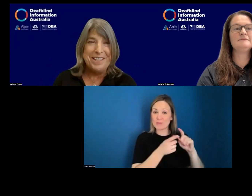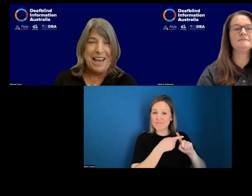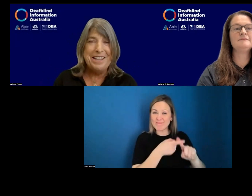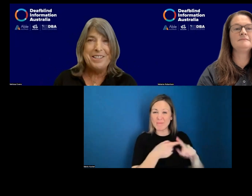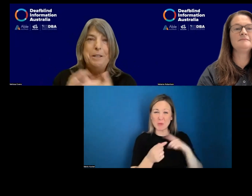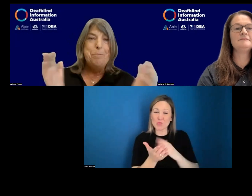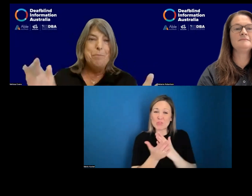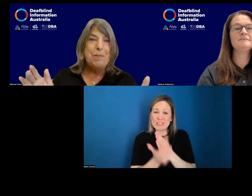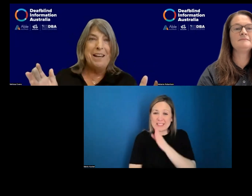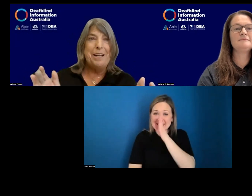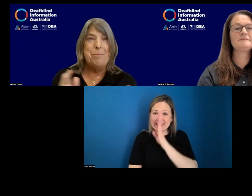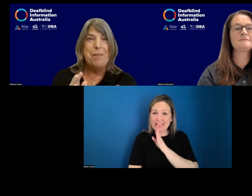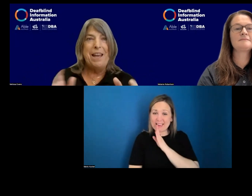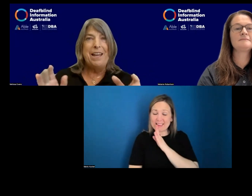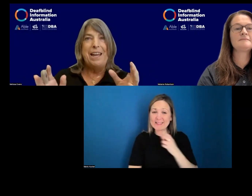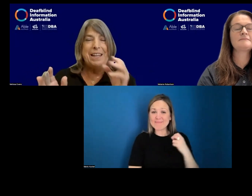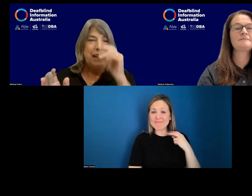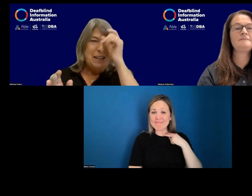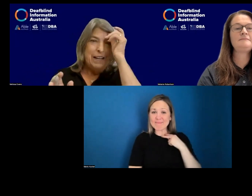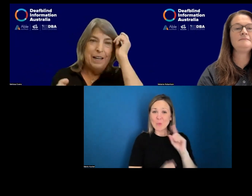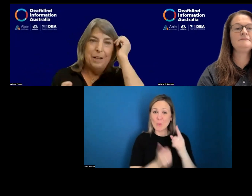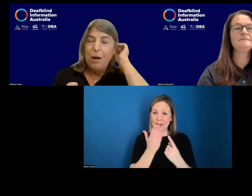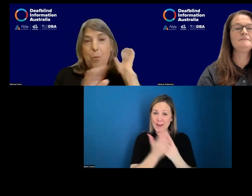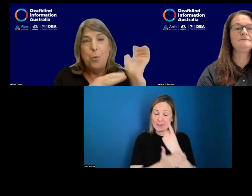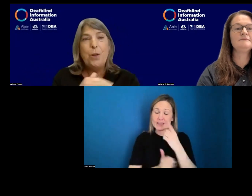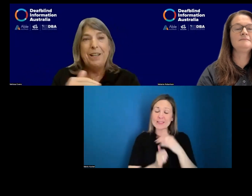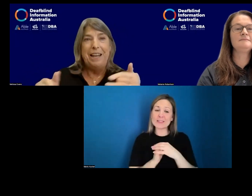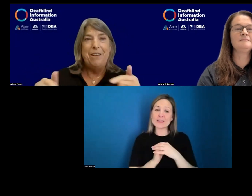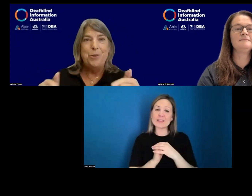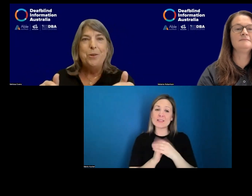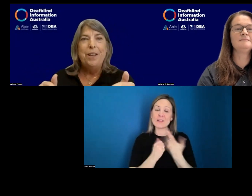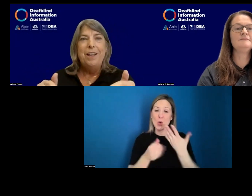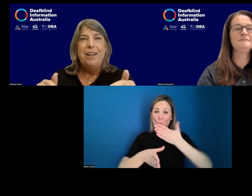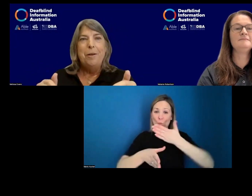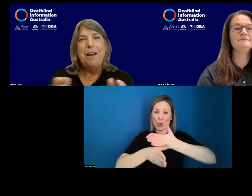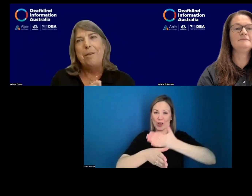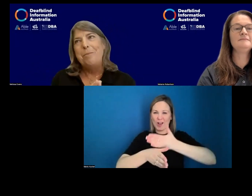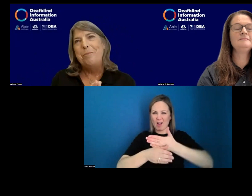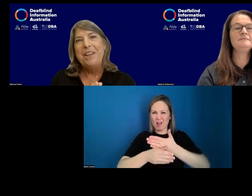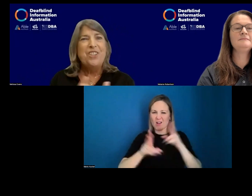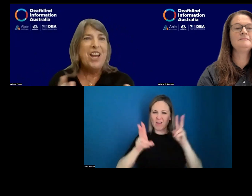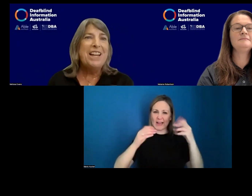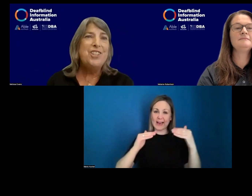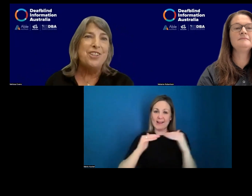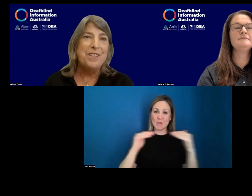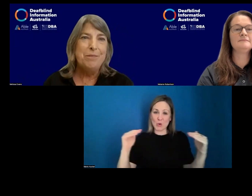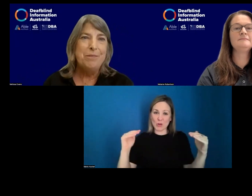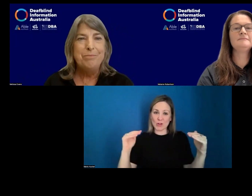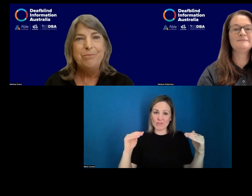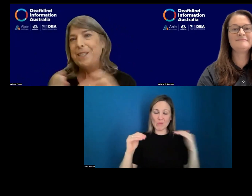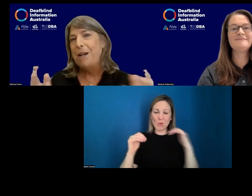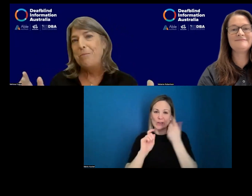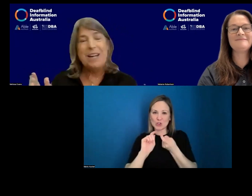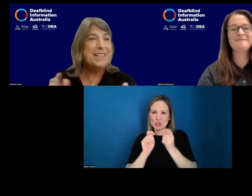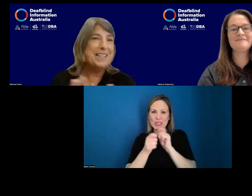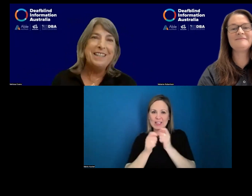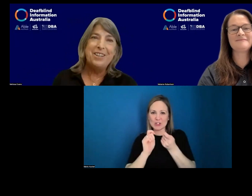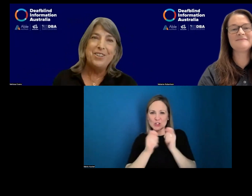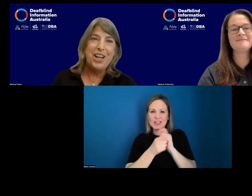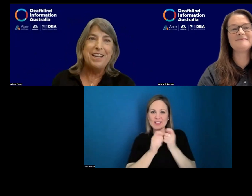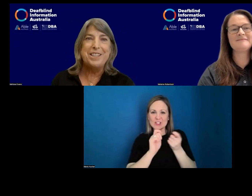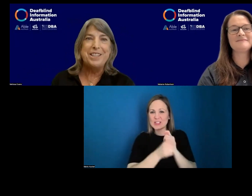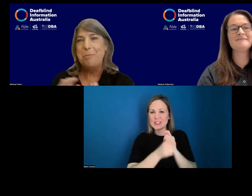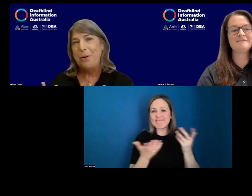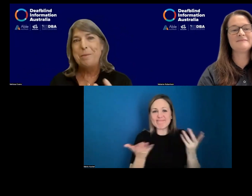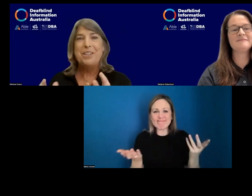is that at a worker level, there are changes. For some reason there are changes in employment,